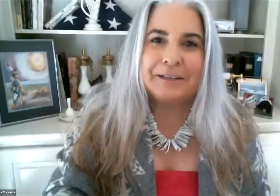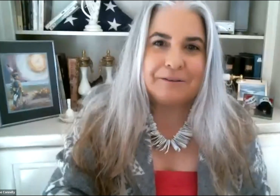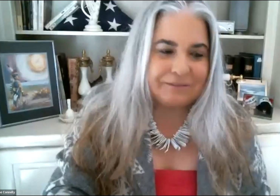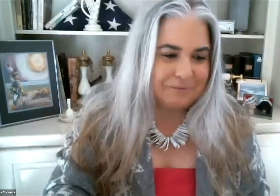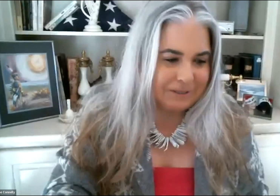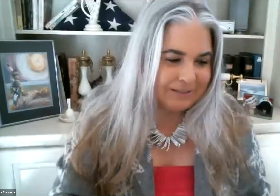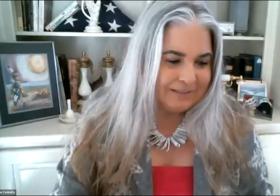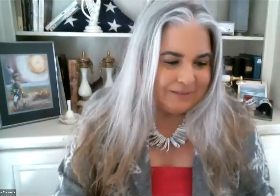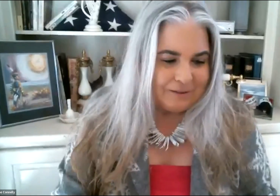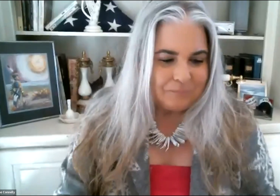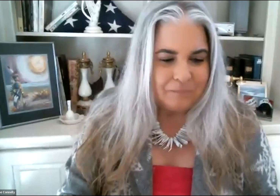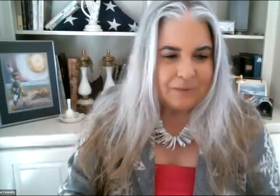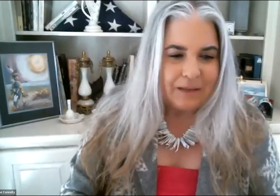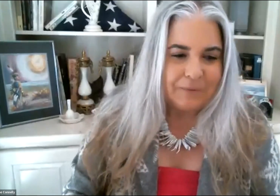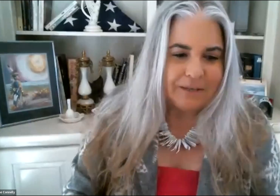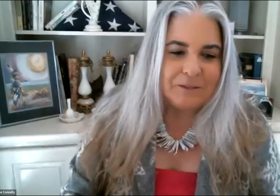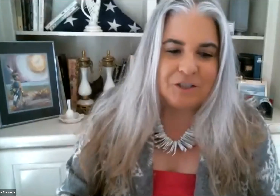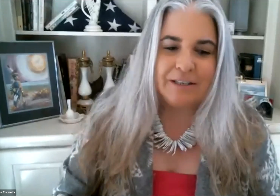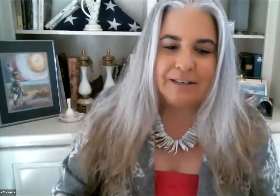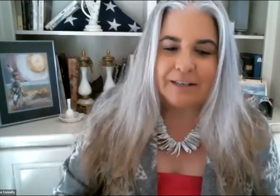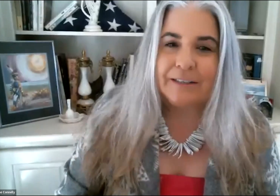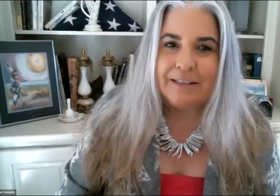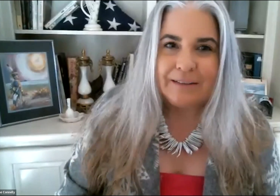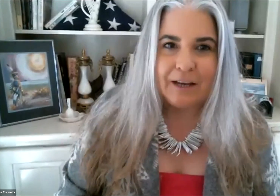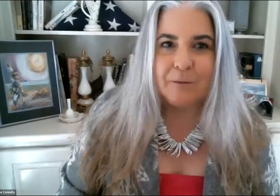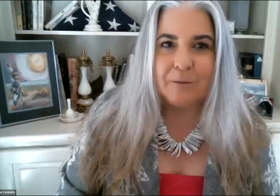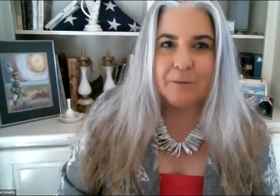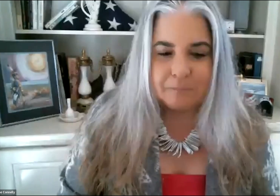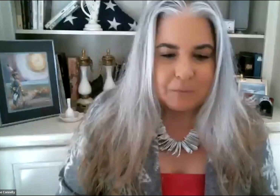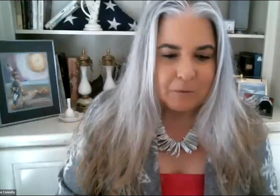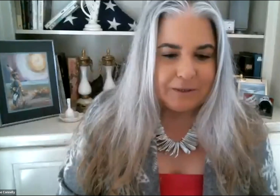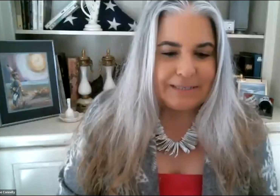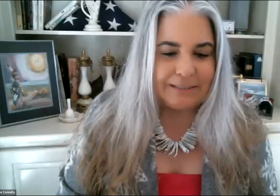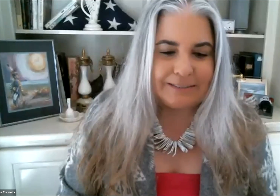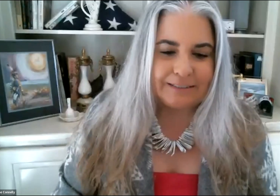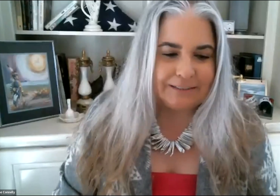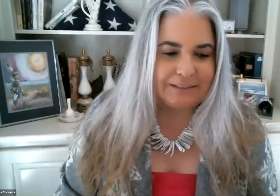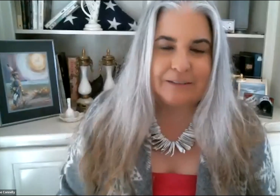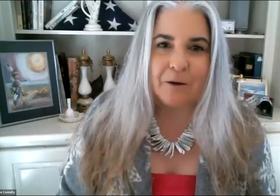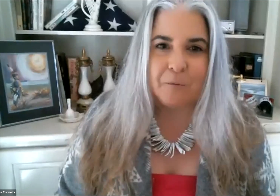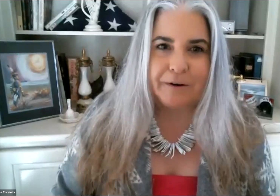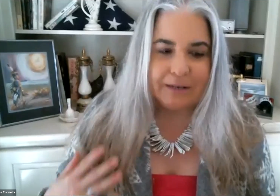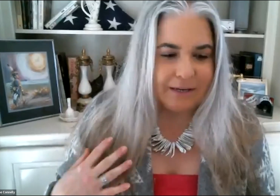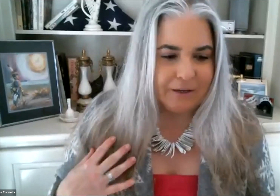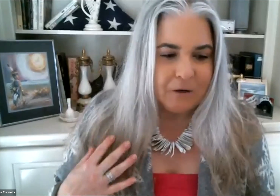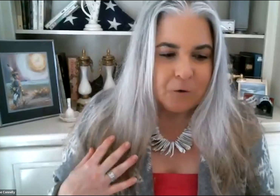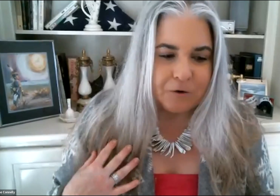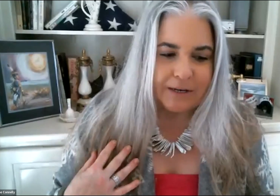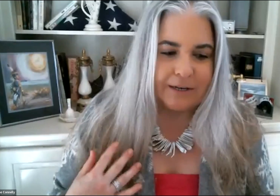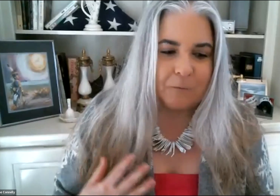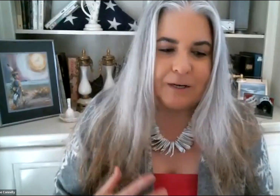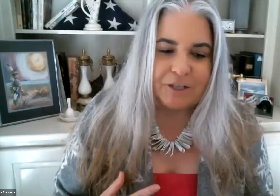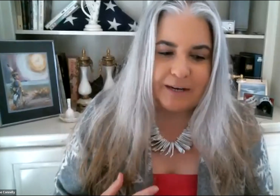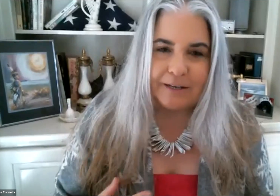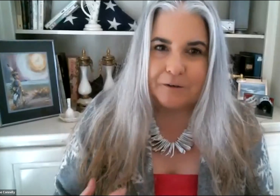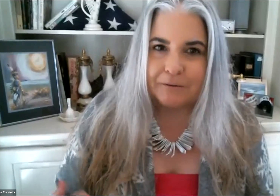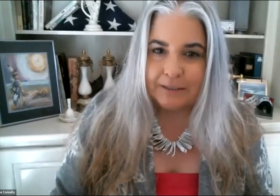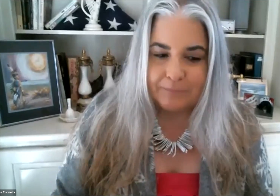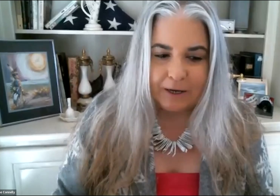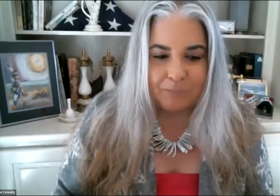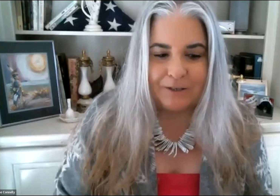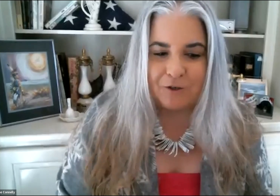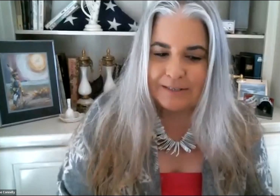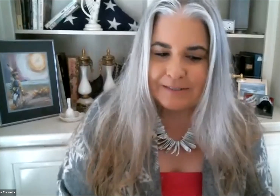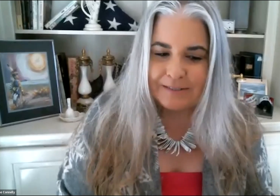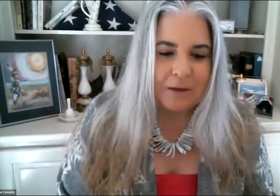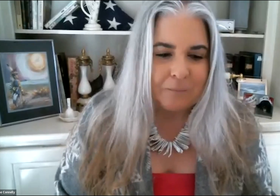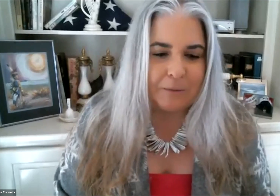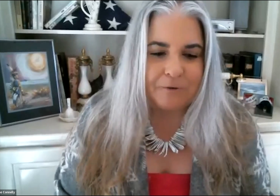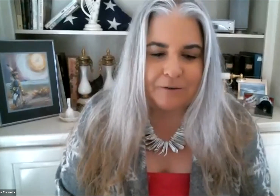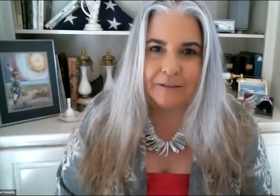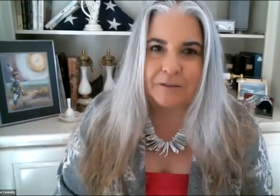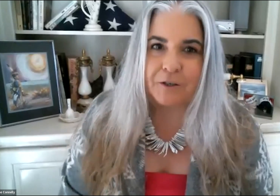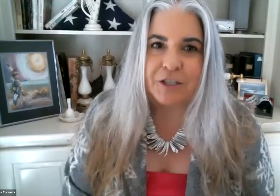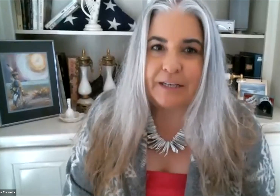Well, good afternoon. Hello, everyone! My name is janine connolly i'm in Dallas, texas i'm wearing a gray and white jacket over a hot pink dress.